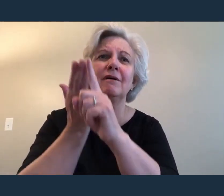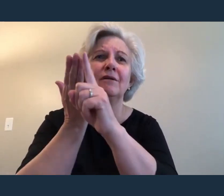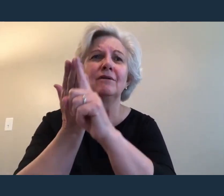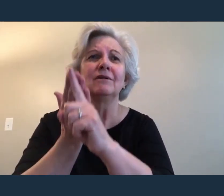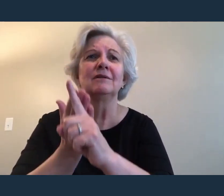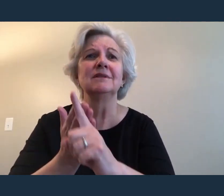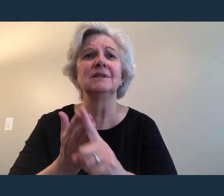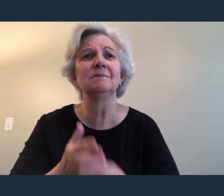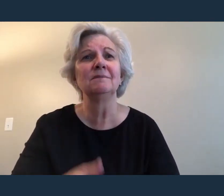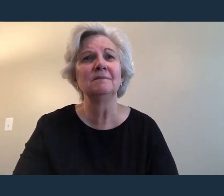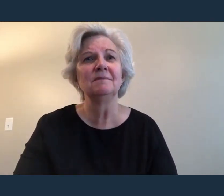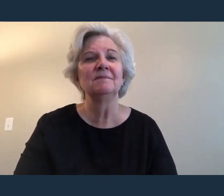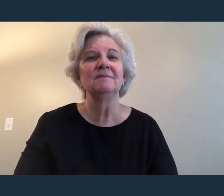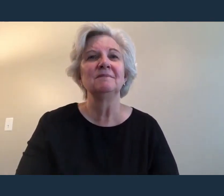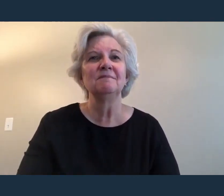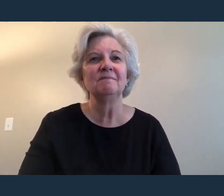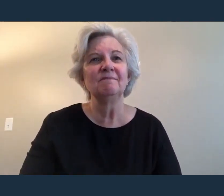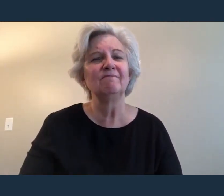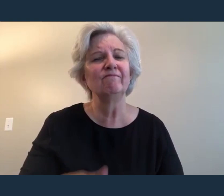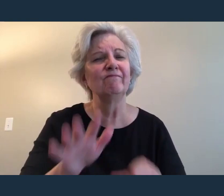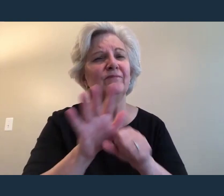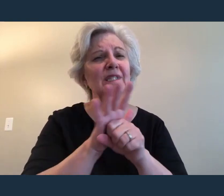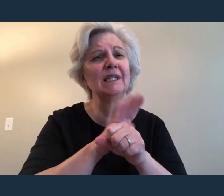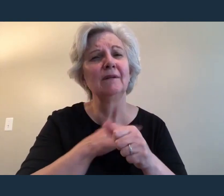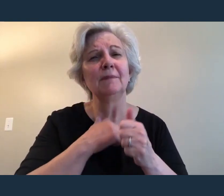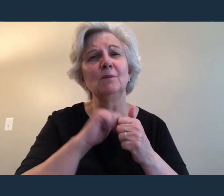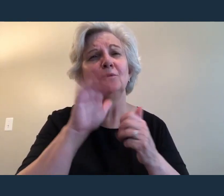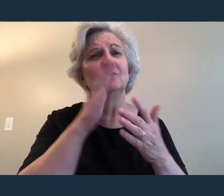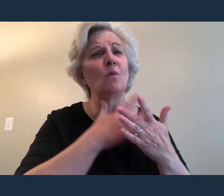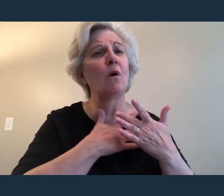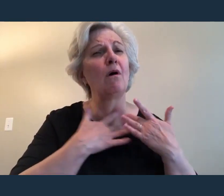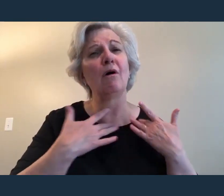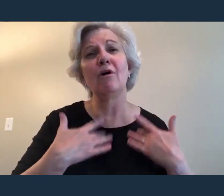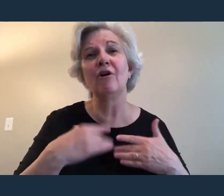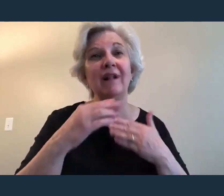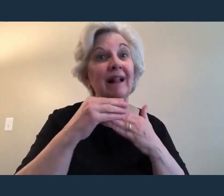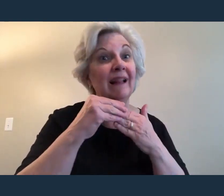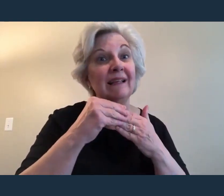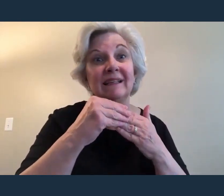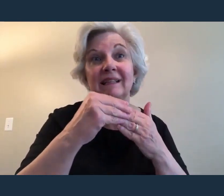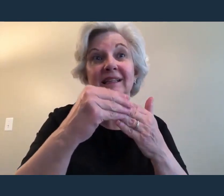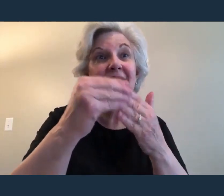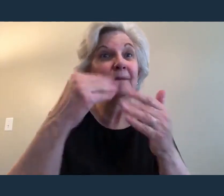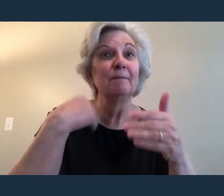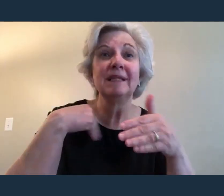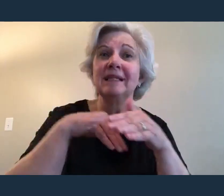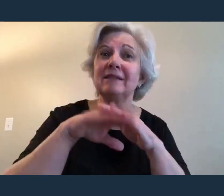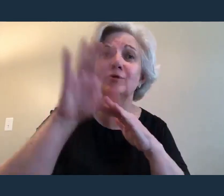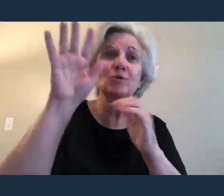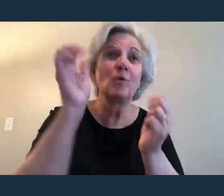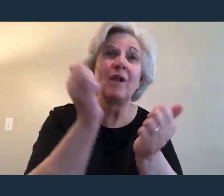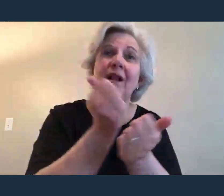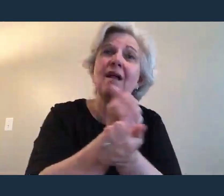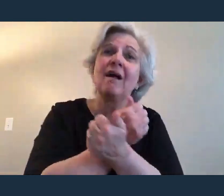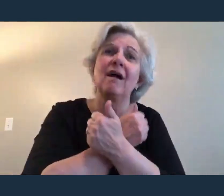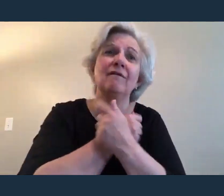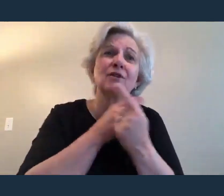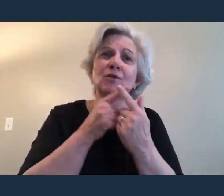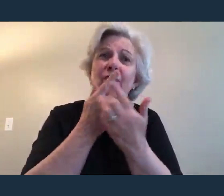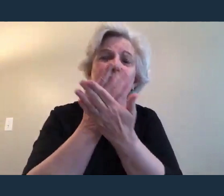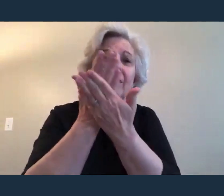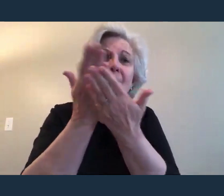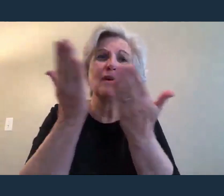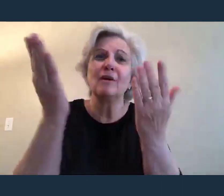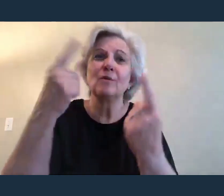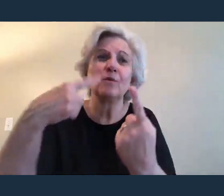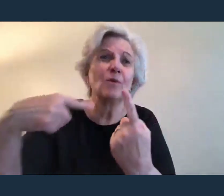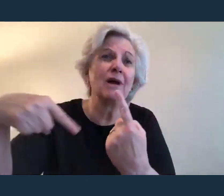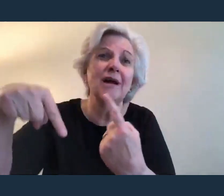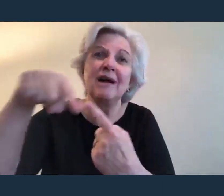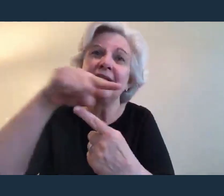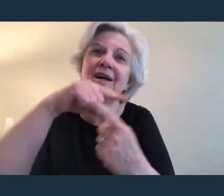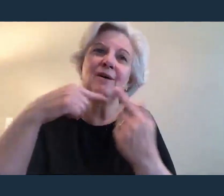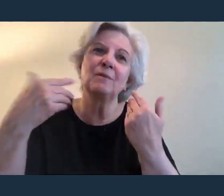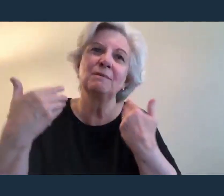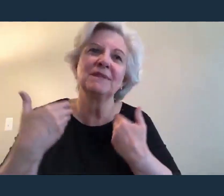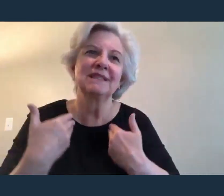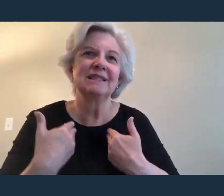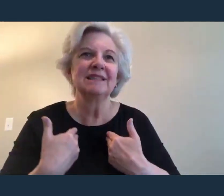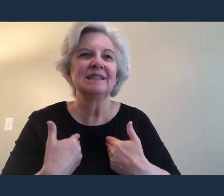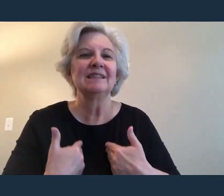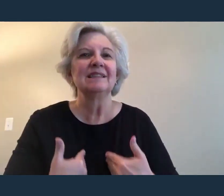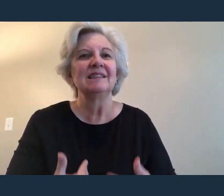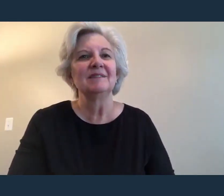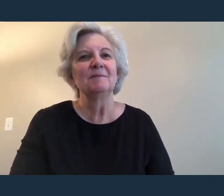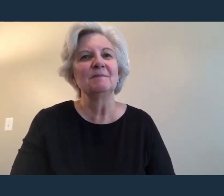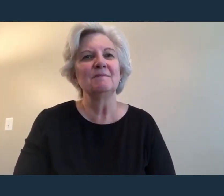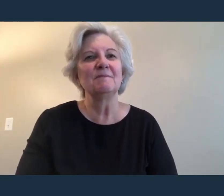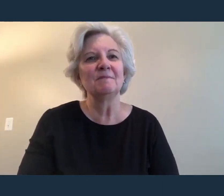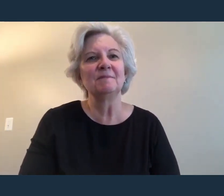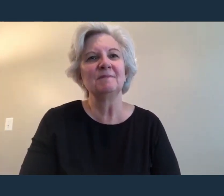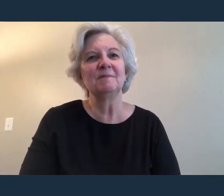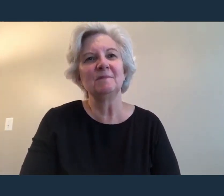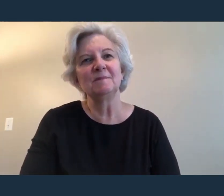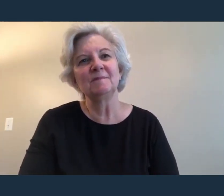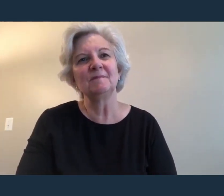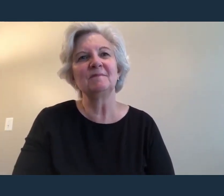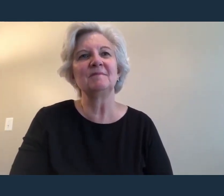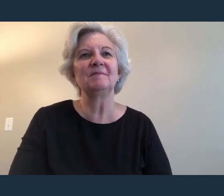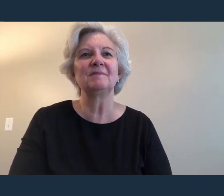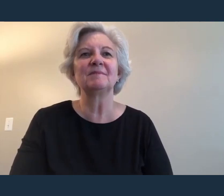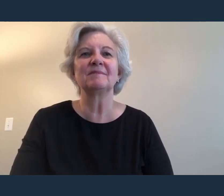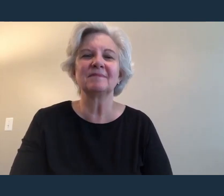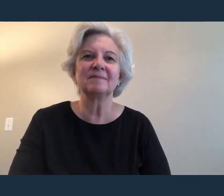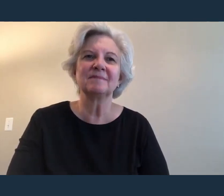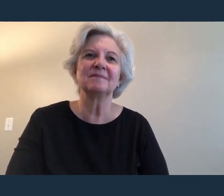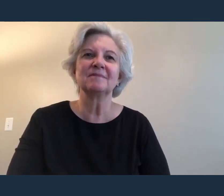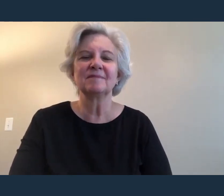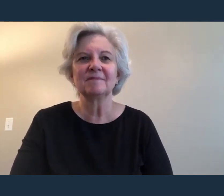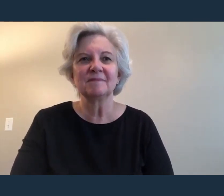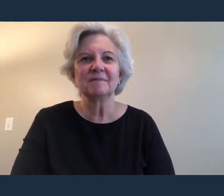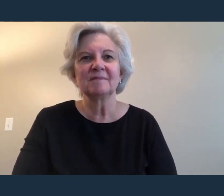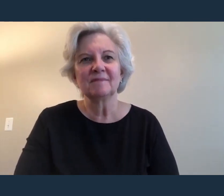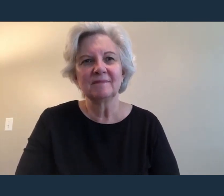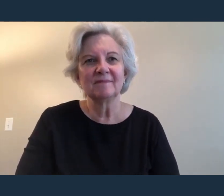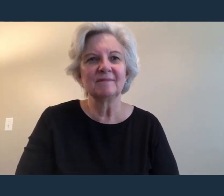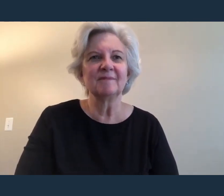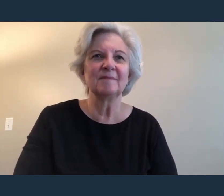And fill me with Your heart And lead me in Your love to those around me